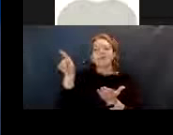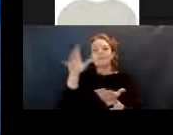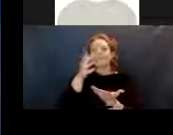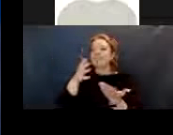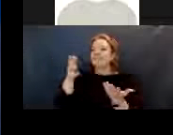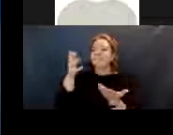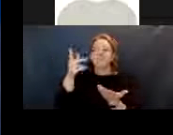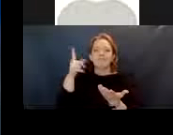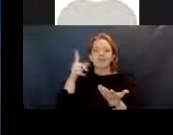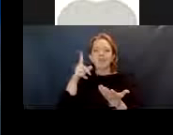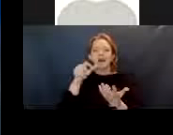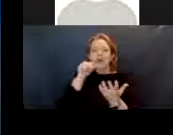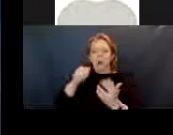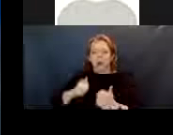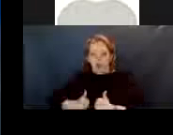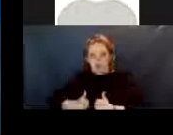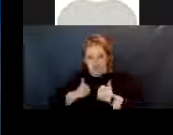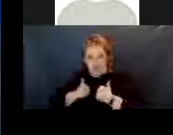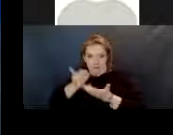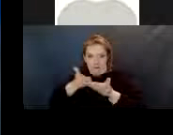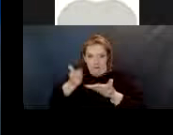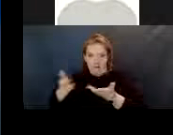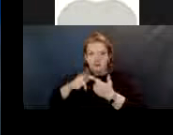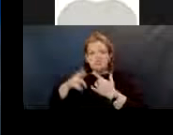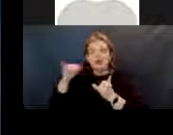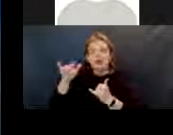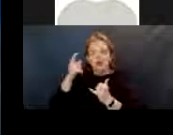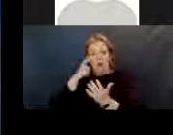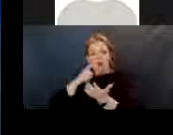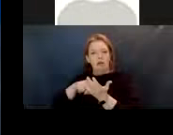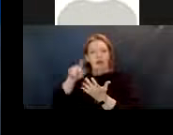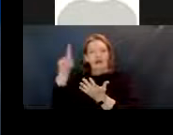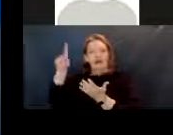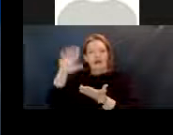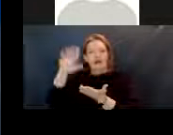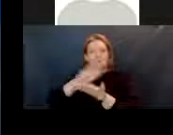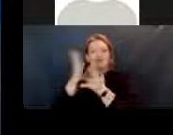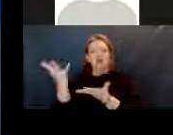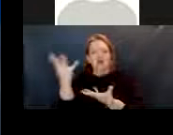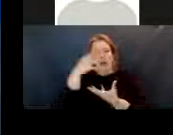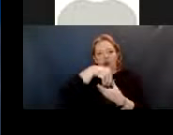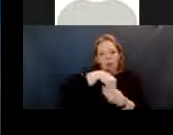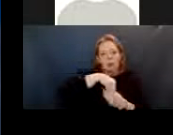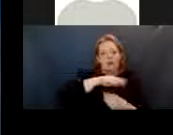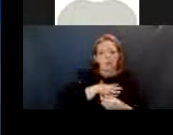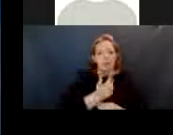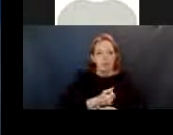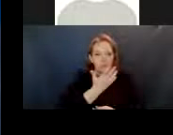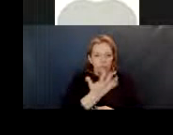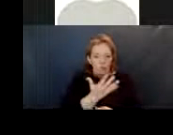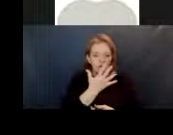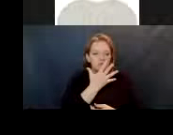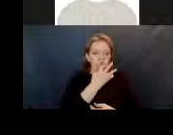things that appear not to have so much life.